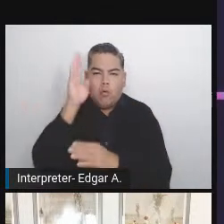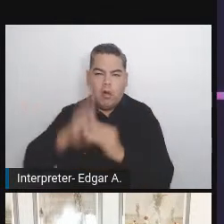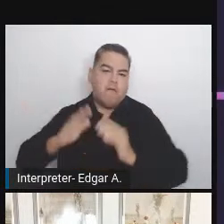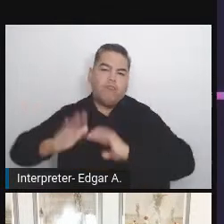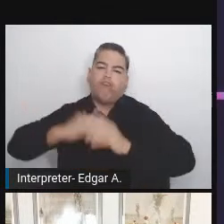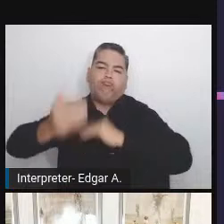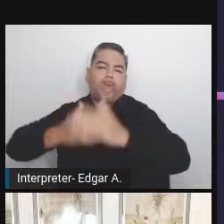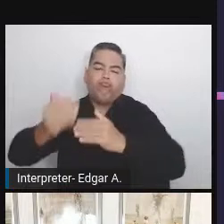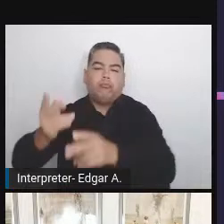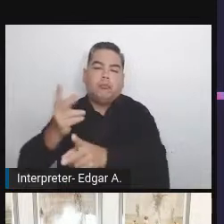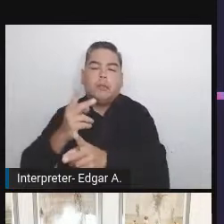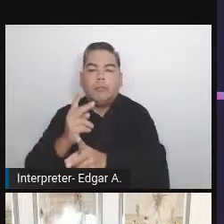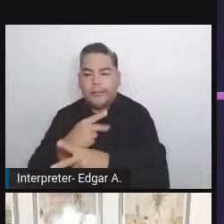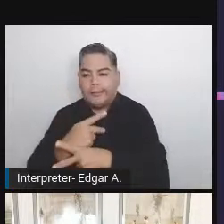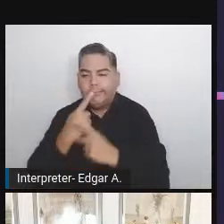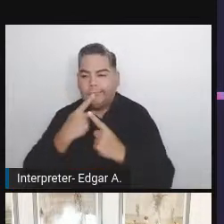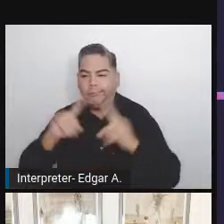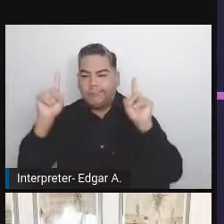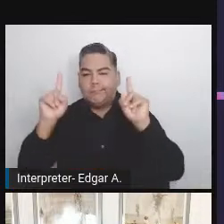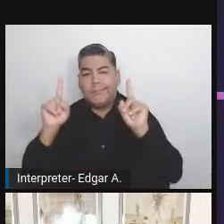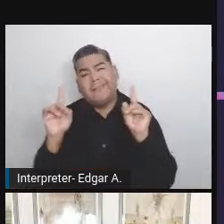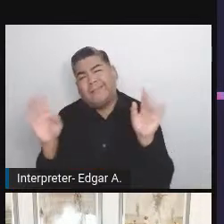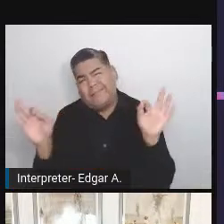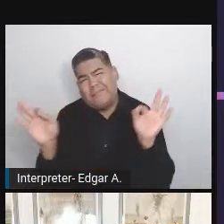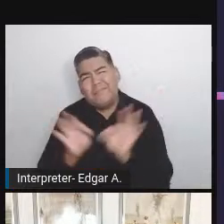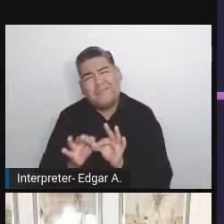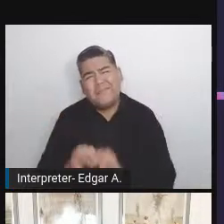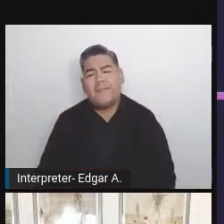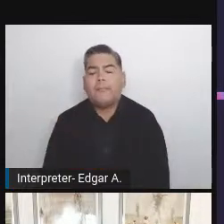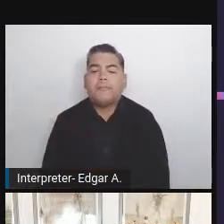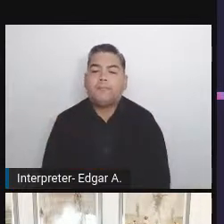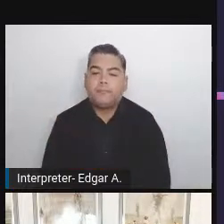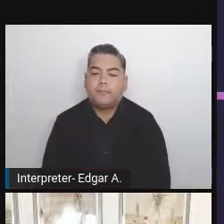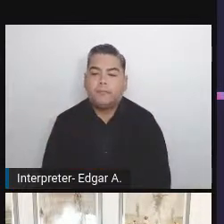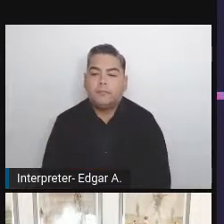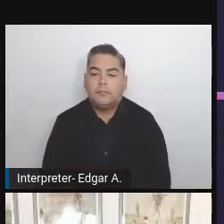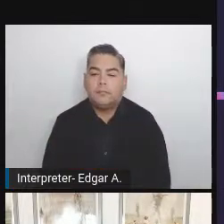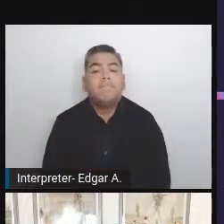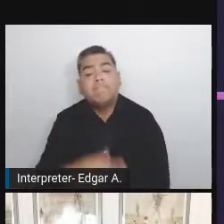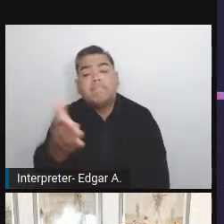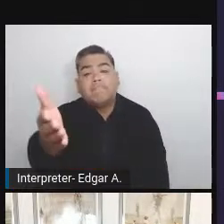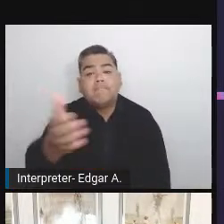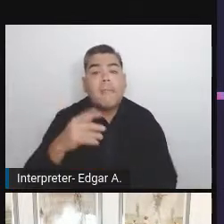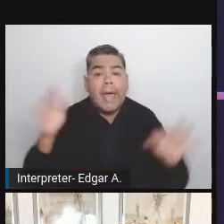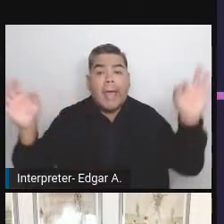is an error somewhere, it will never reach the production. Very important.